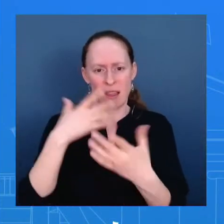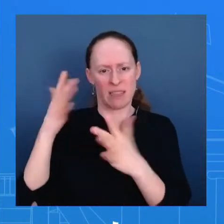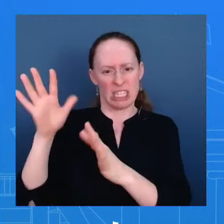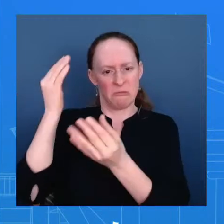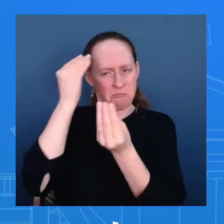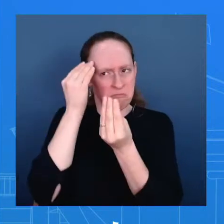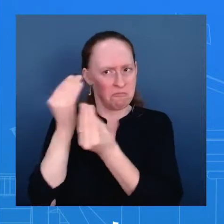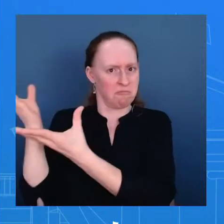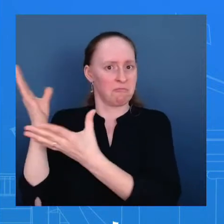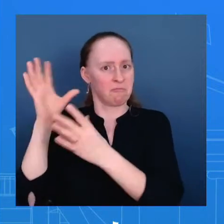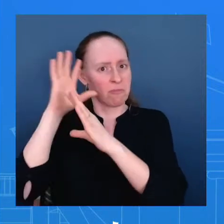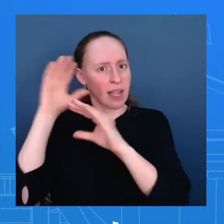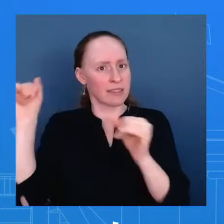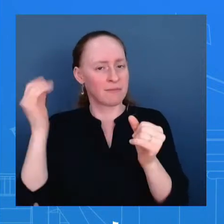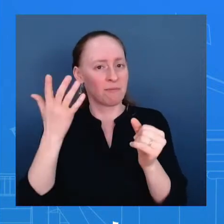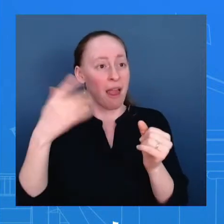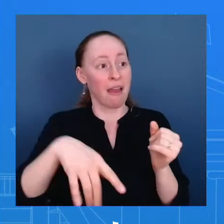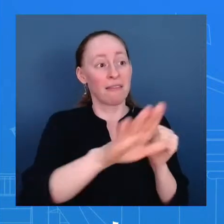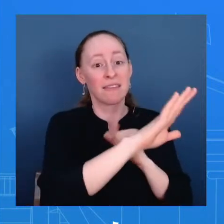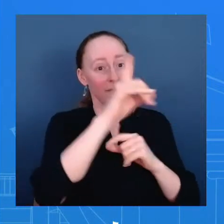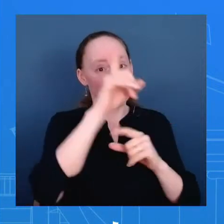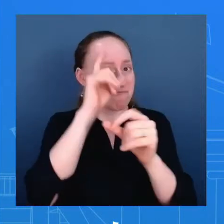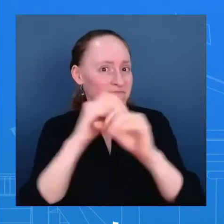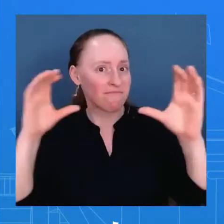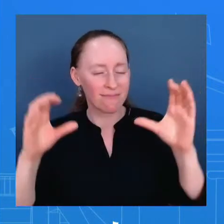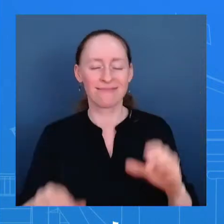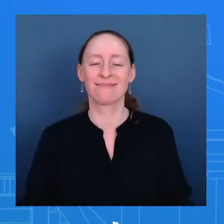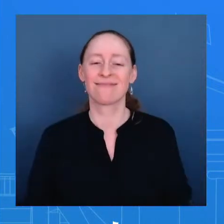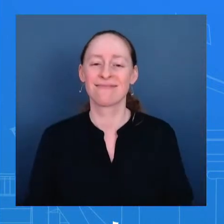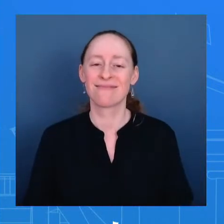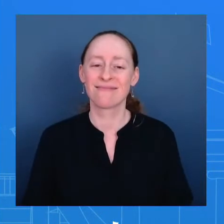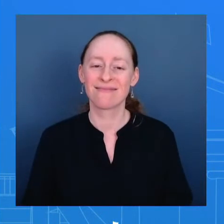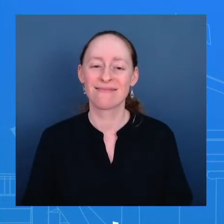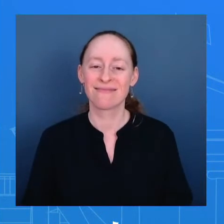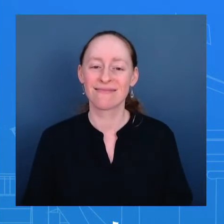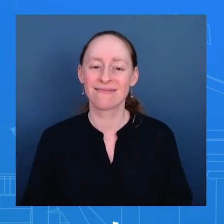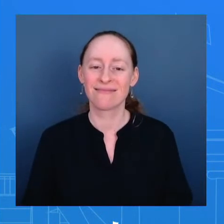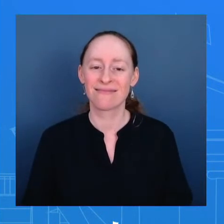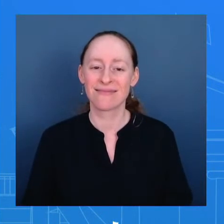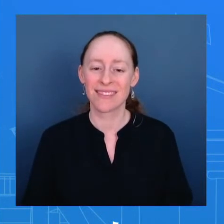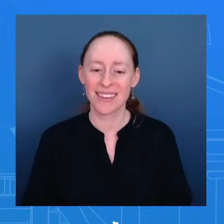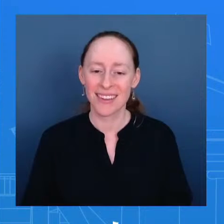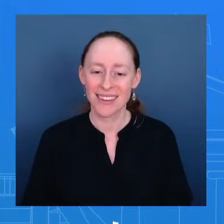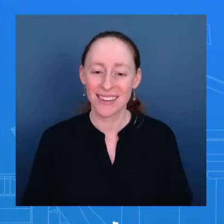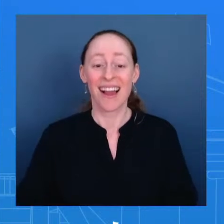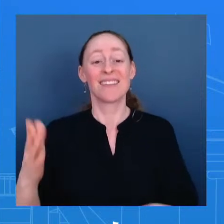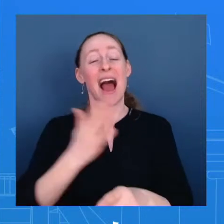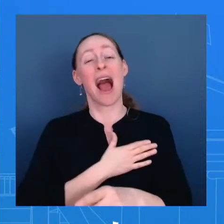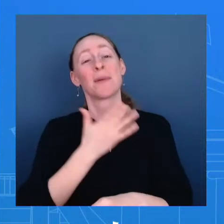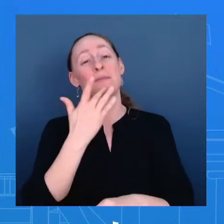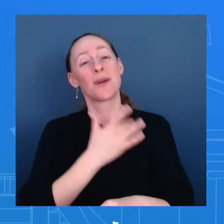The Press: Thank you, Mr. Mayor. And happy birthday to your daughter. Mr. Benjamin: Thank you. The Press: Does the President share the president